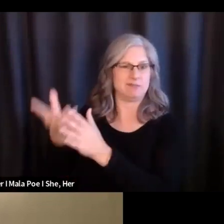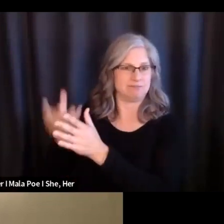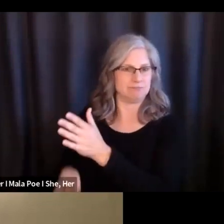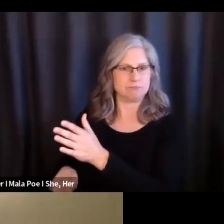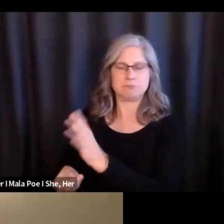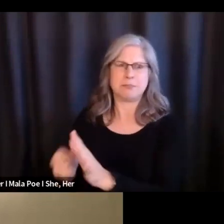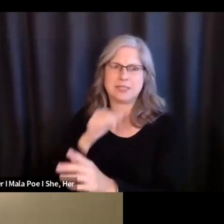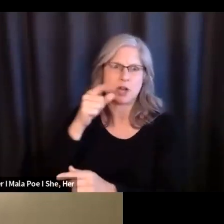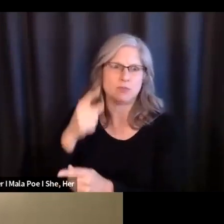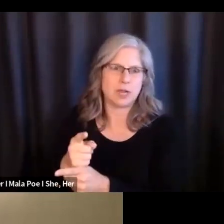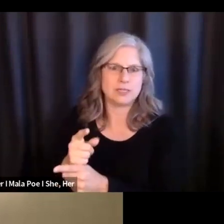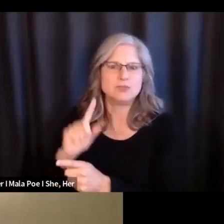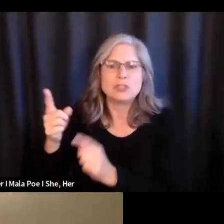It's just a developmental trajectory.